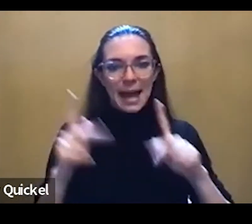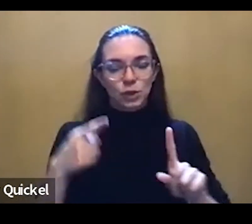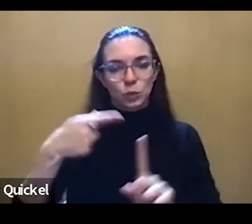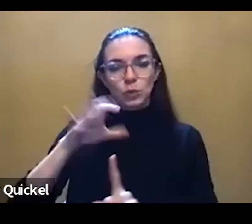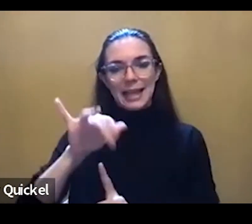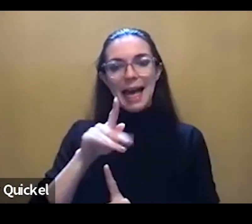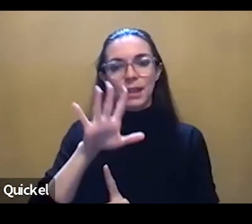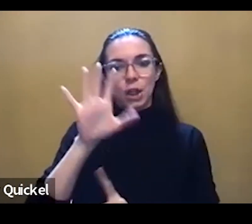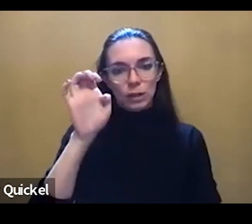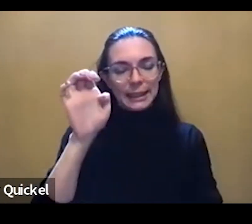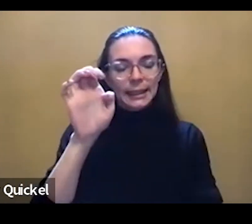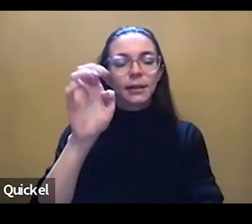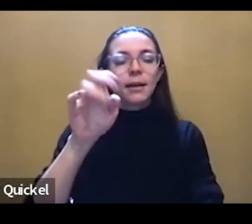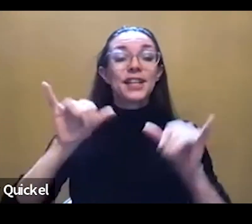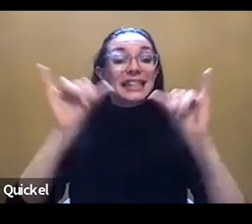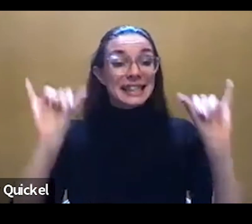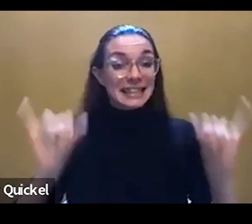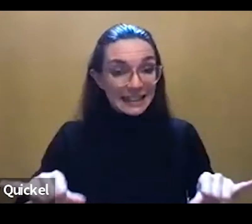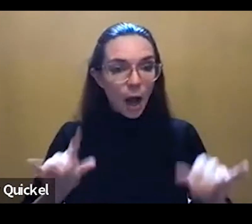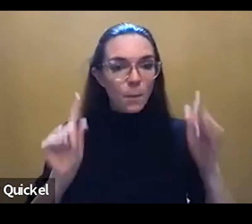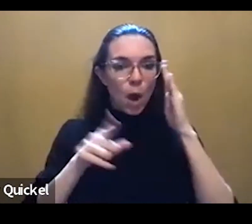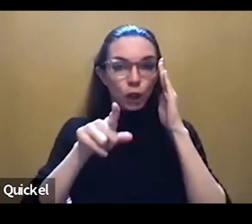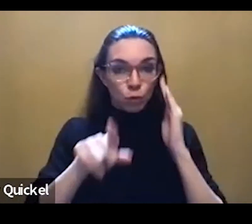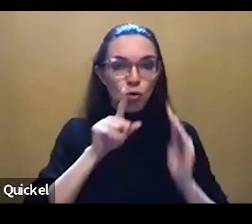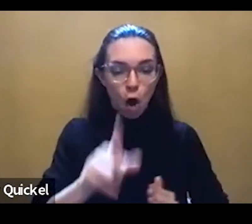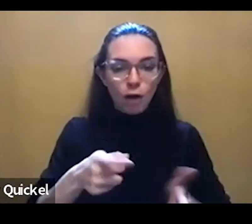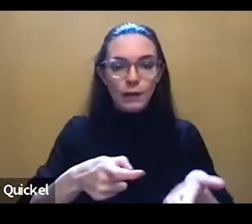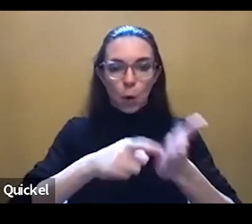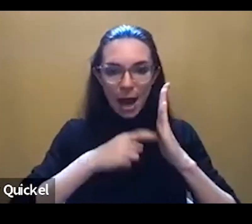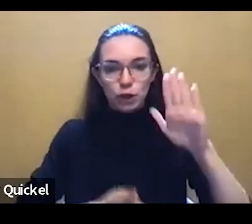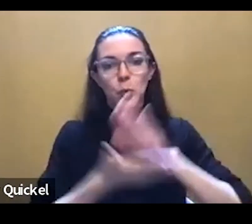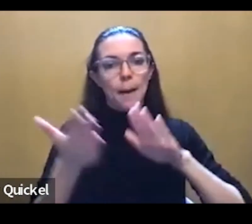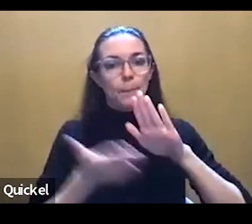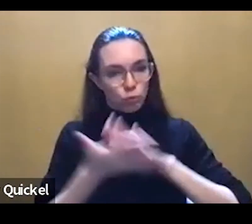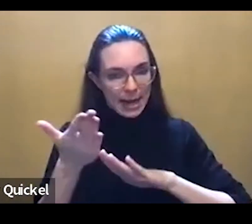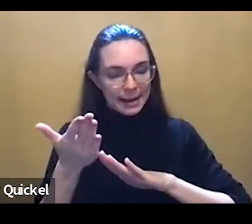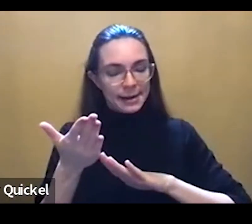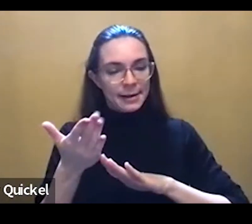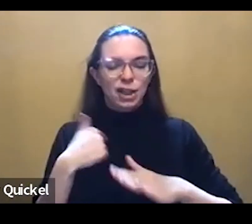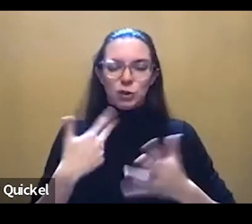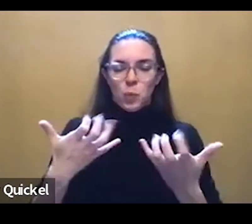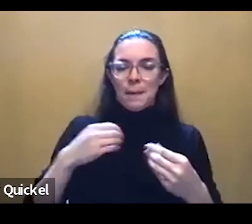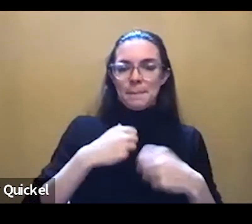to Katherine that the system in which you're required to operate is one where -- I want to make sure everybody